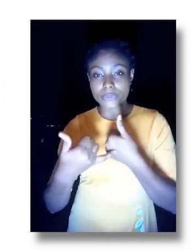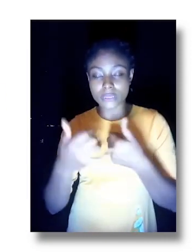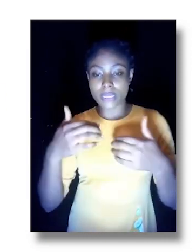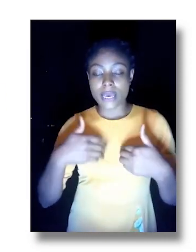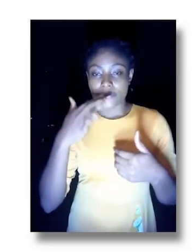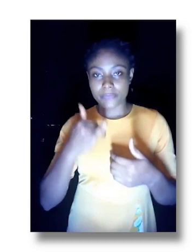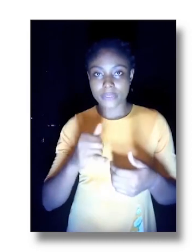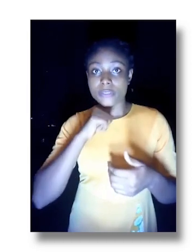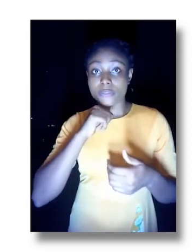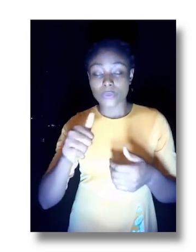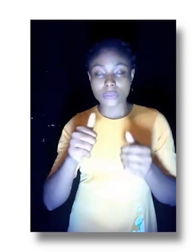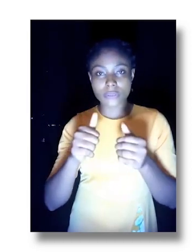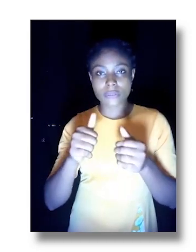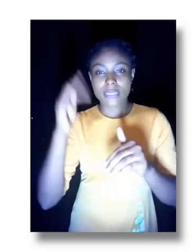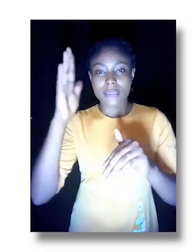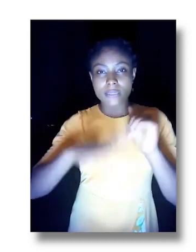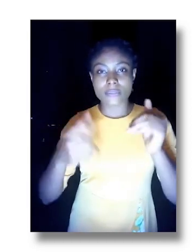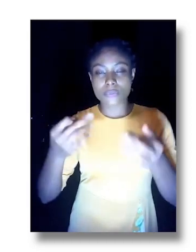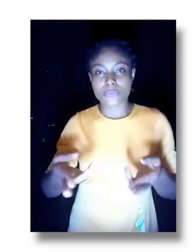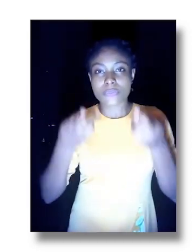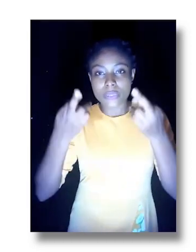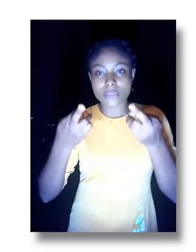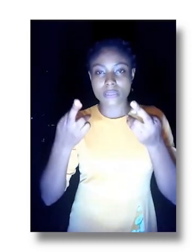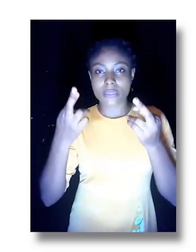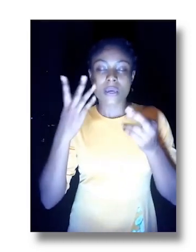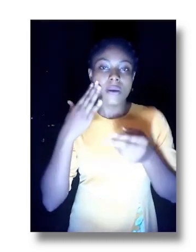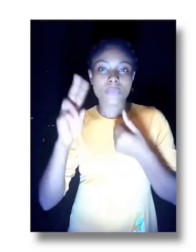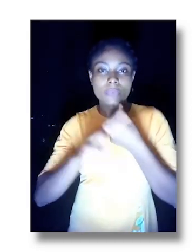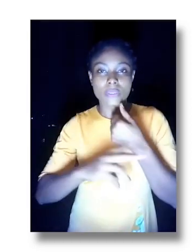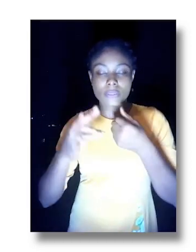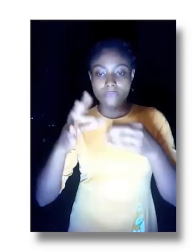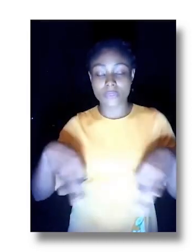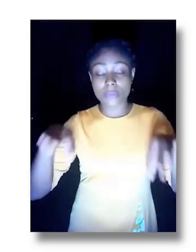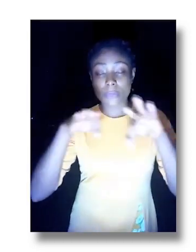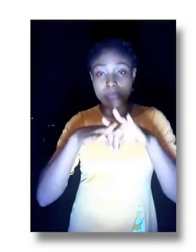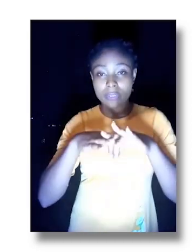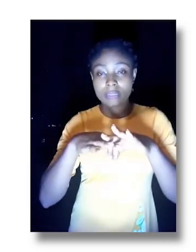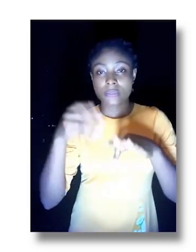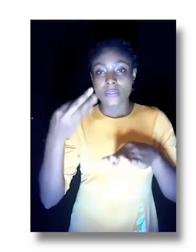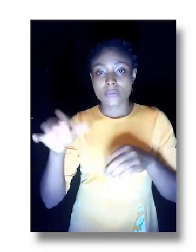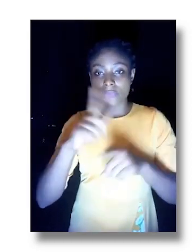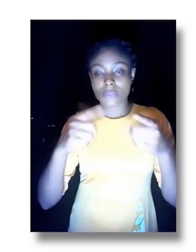The goal of our Triple Action Project has been nothing other than to “raise awareness